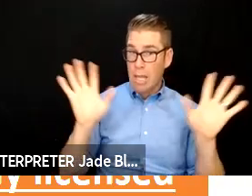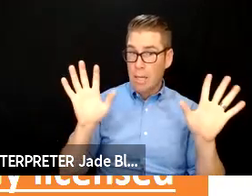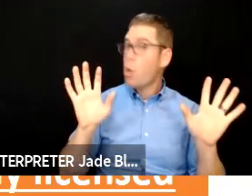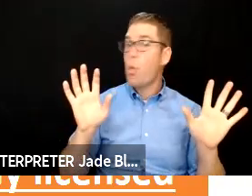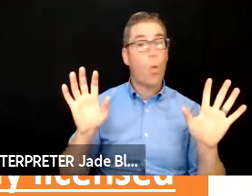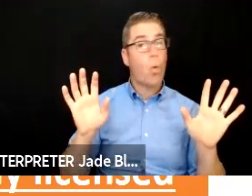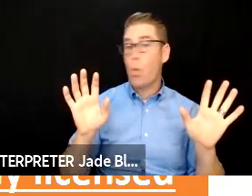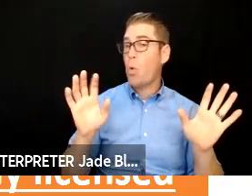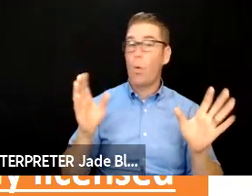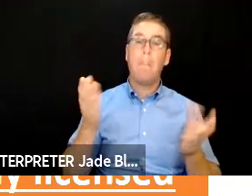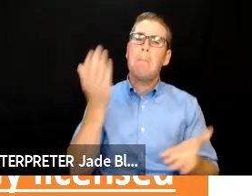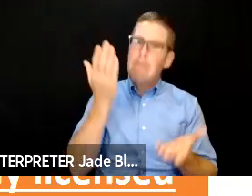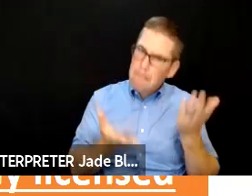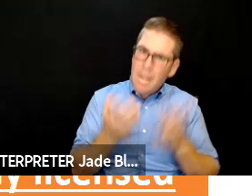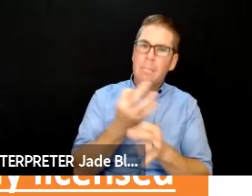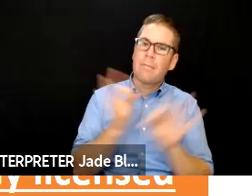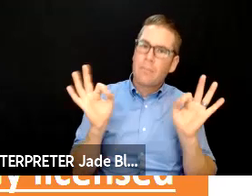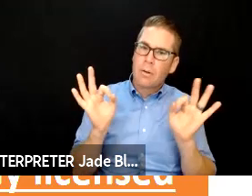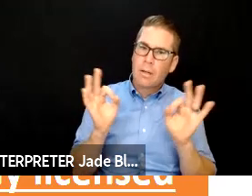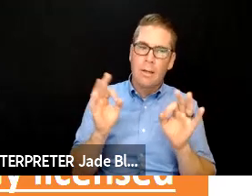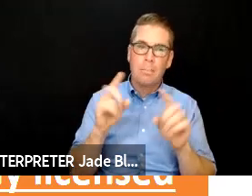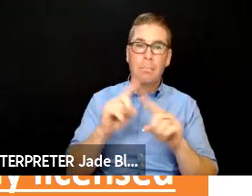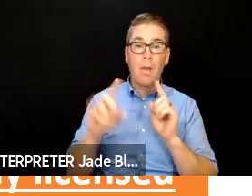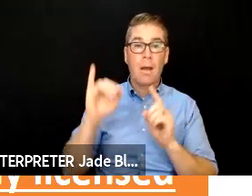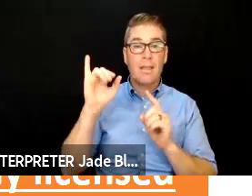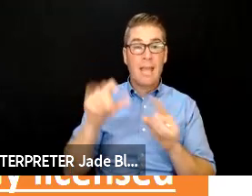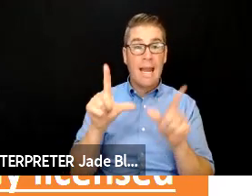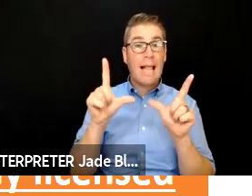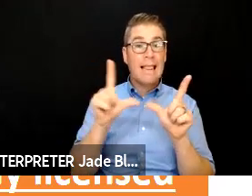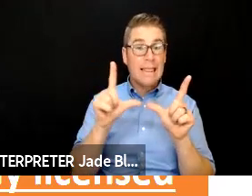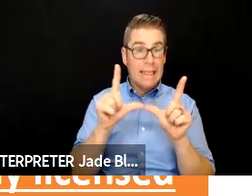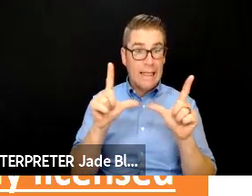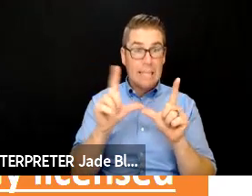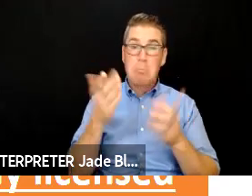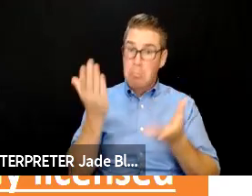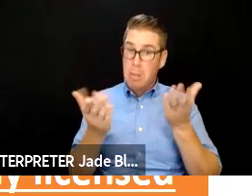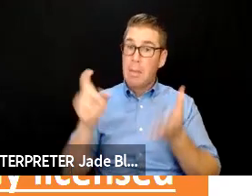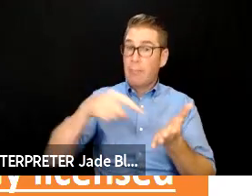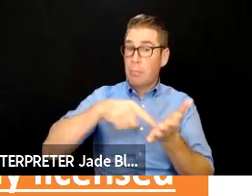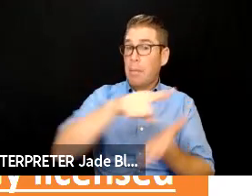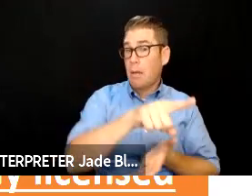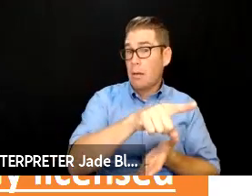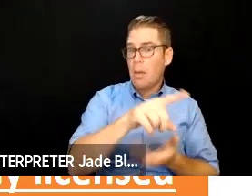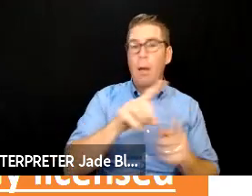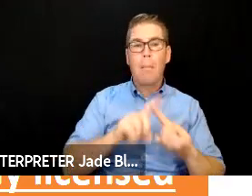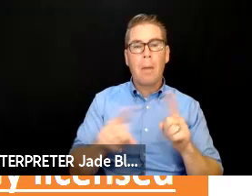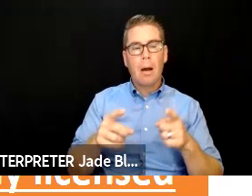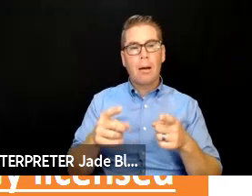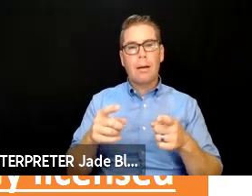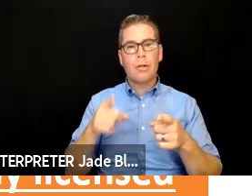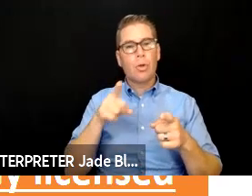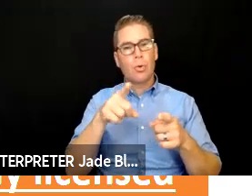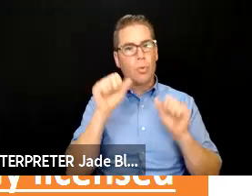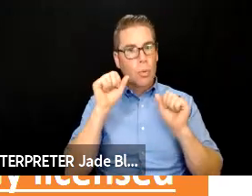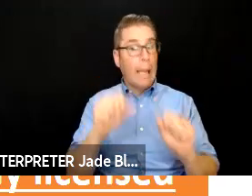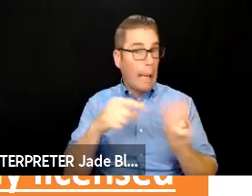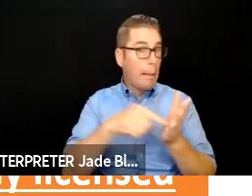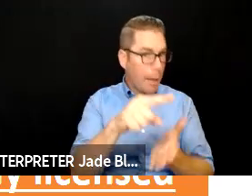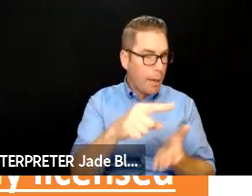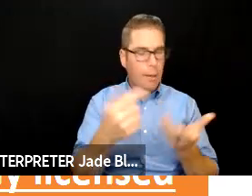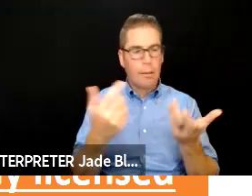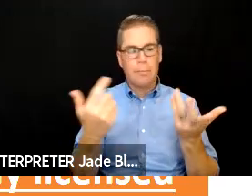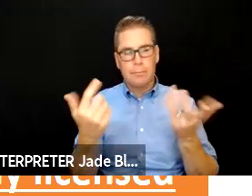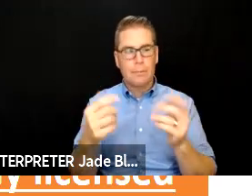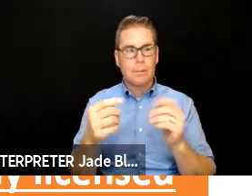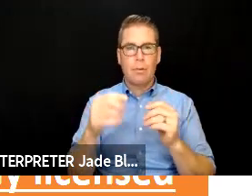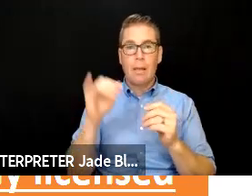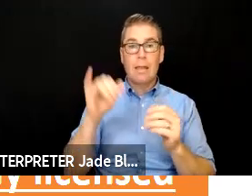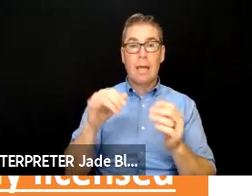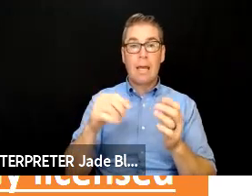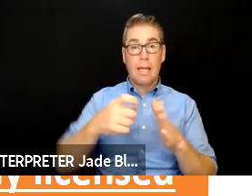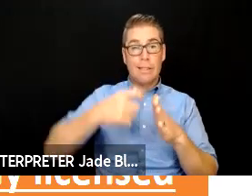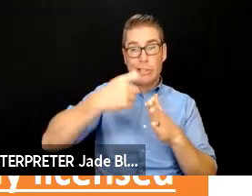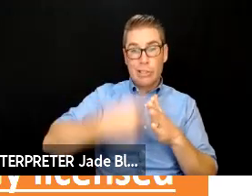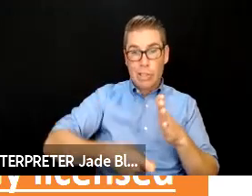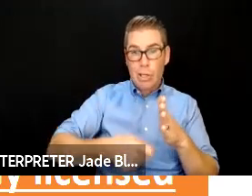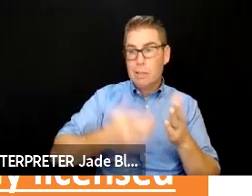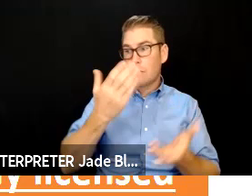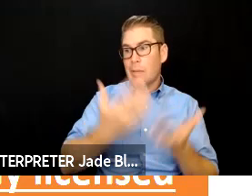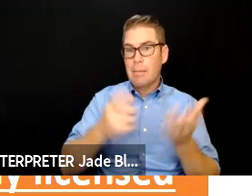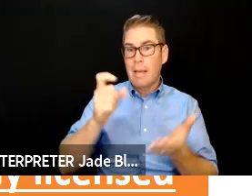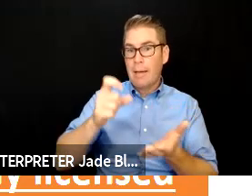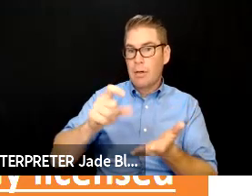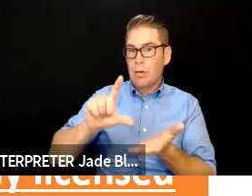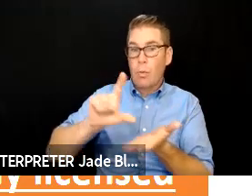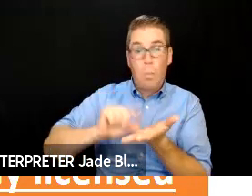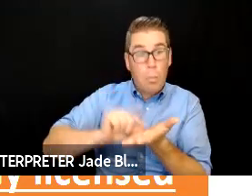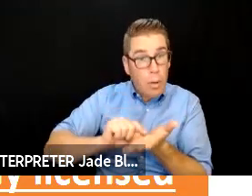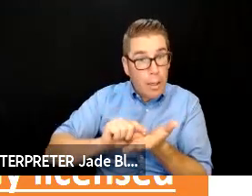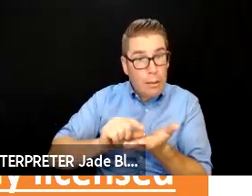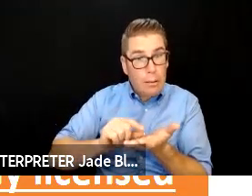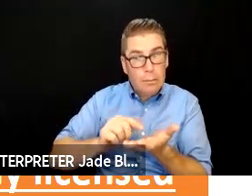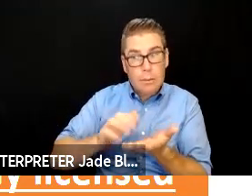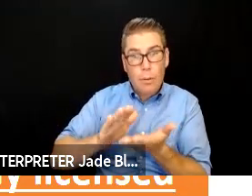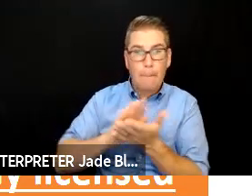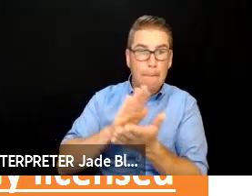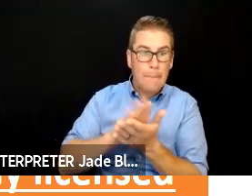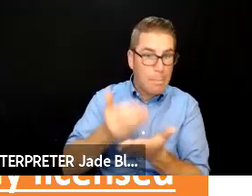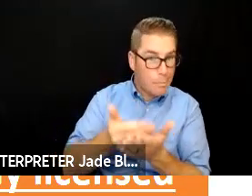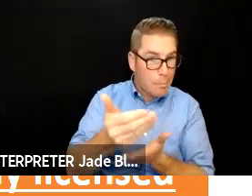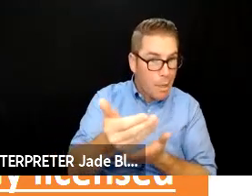Sally Potter: Open openness of the license, but there could be some costs associated with those. And, you know, typically those costs would be if a student wants something printed, then they might have to pay for paper and toner basically